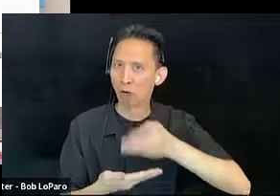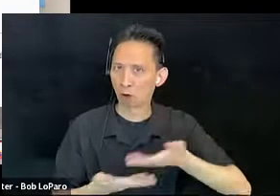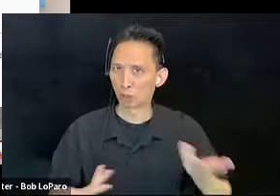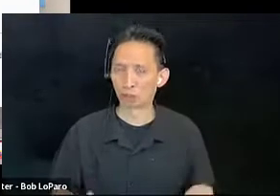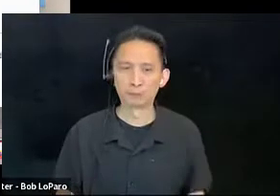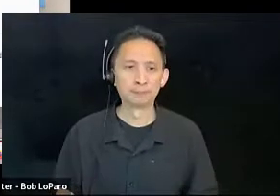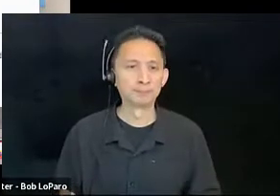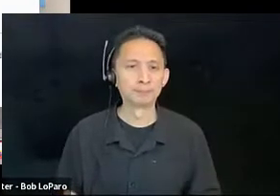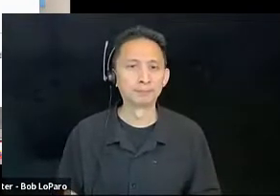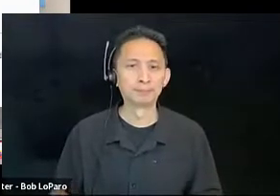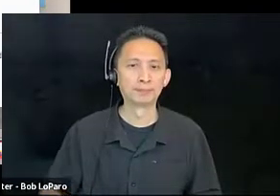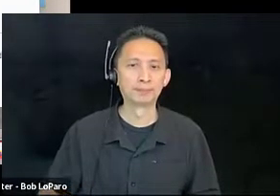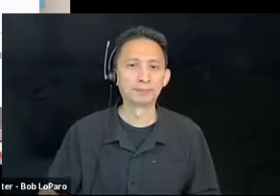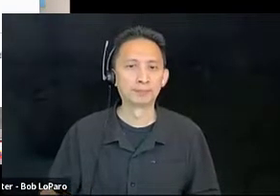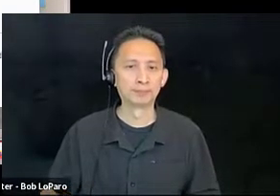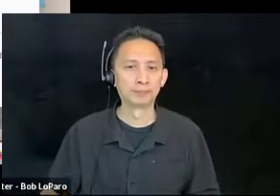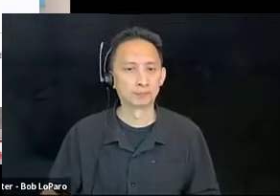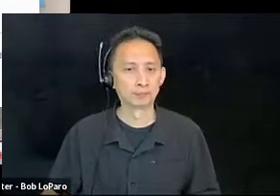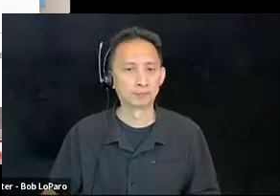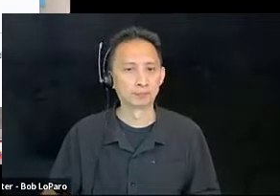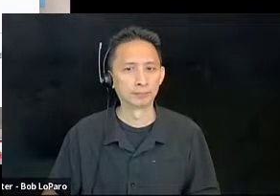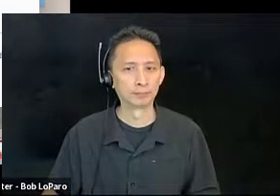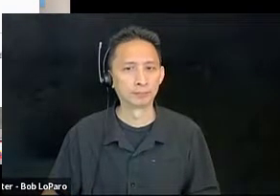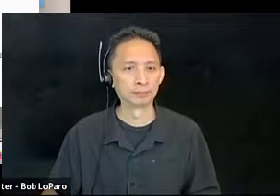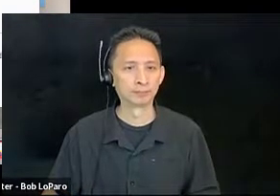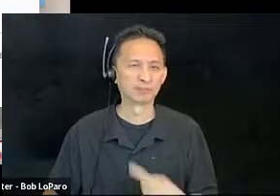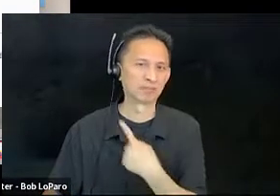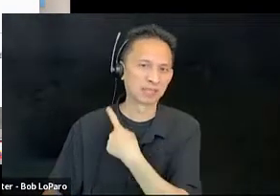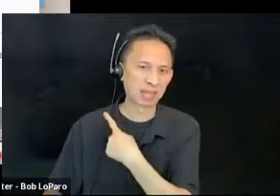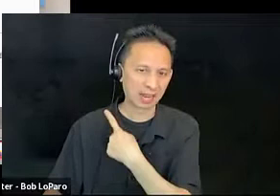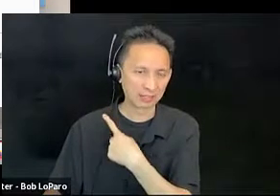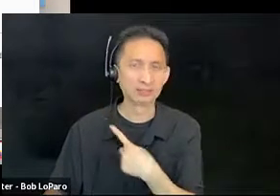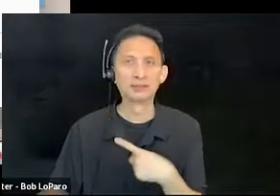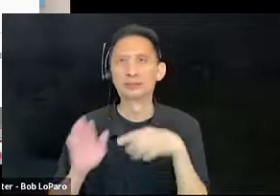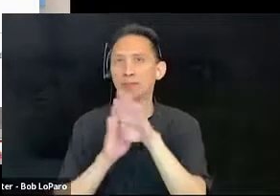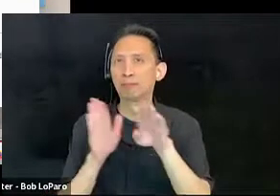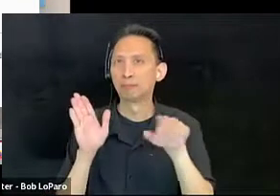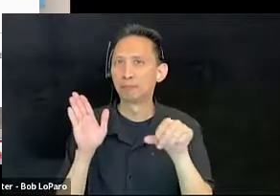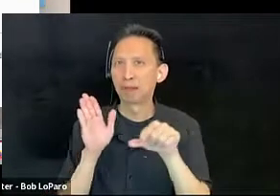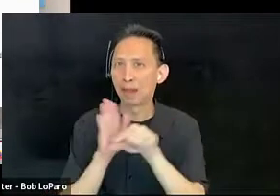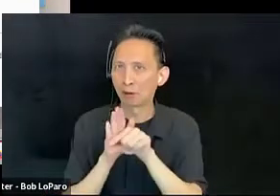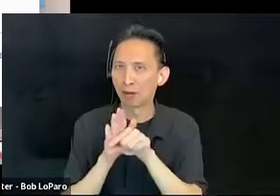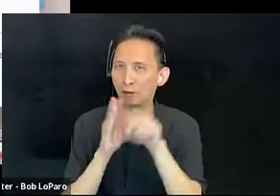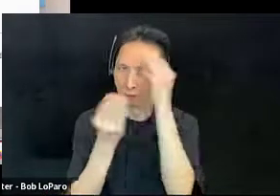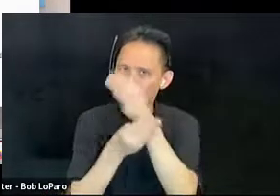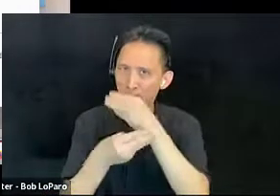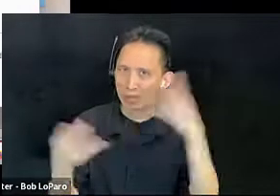This is just some of the background context explaining where we're coming from, giving you some little tips, right?